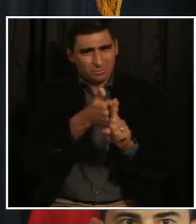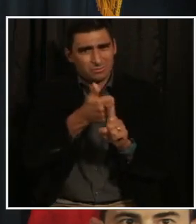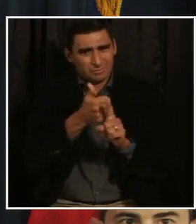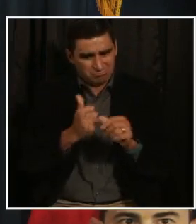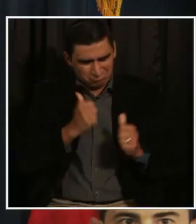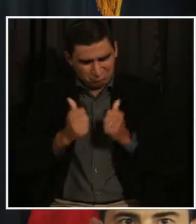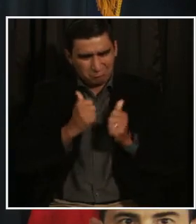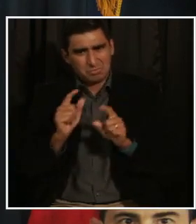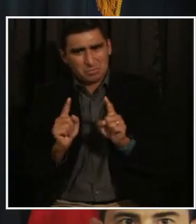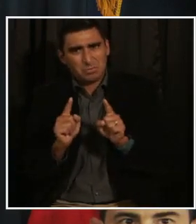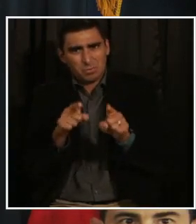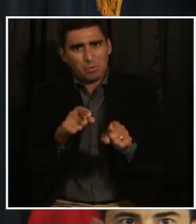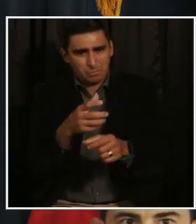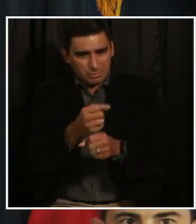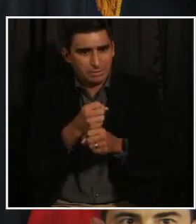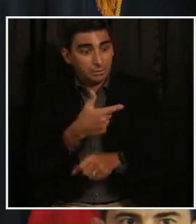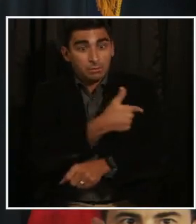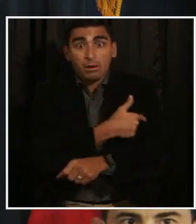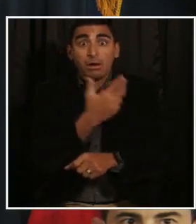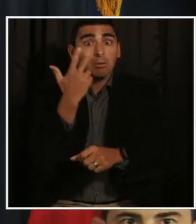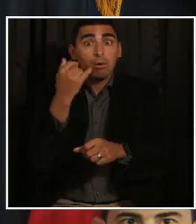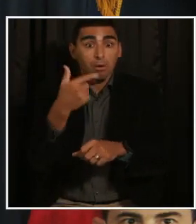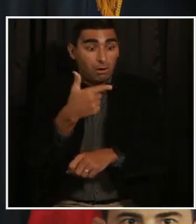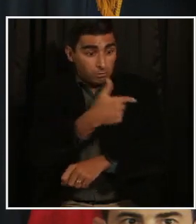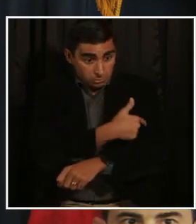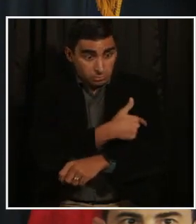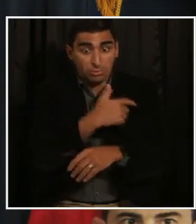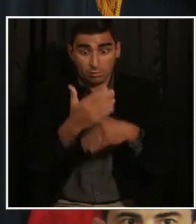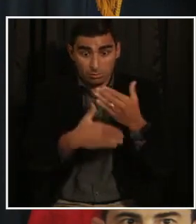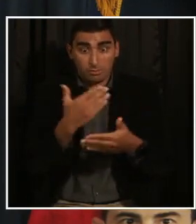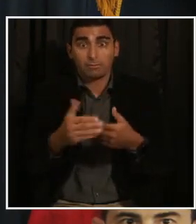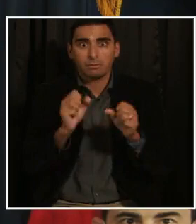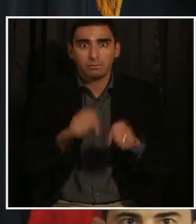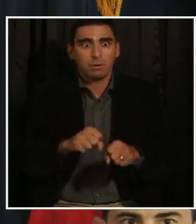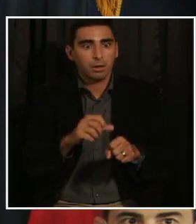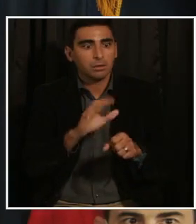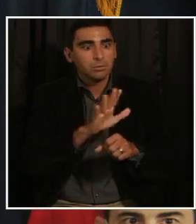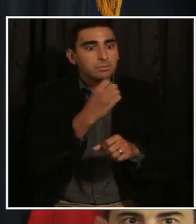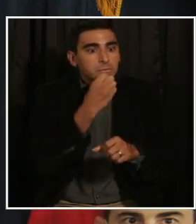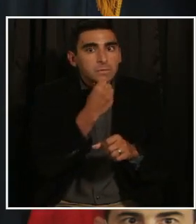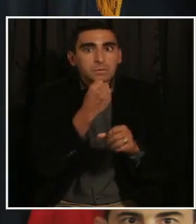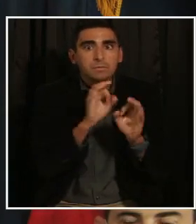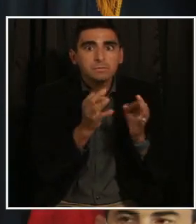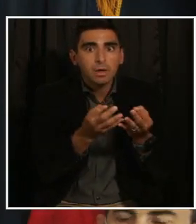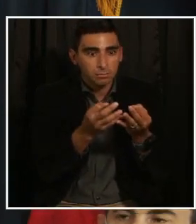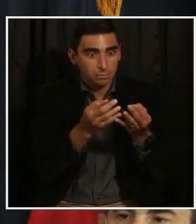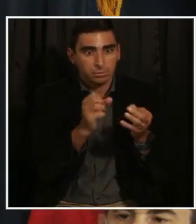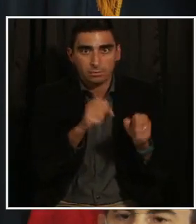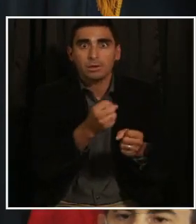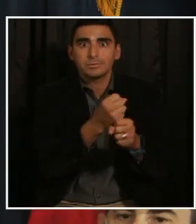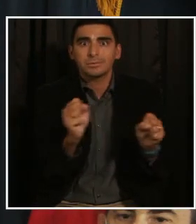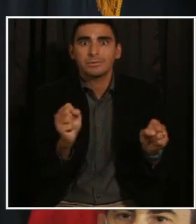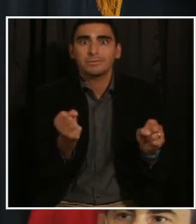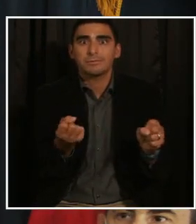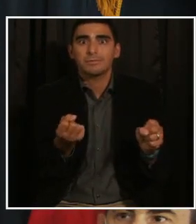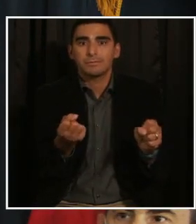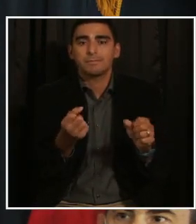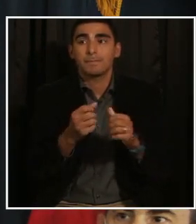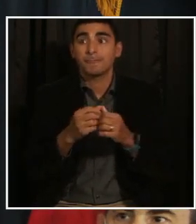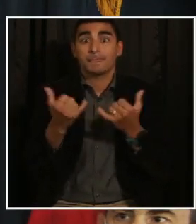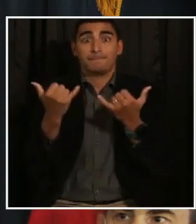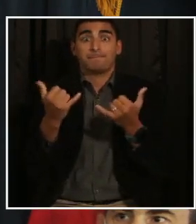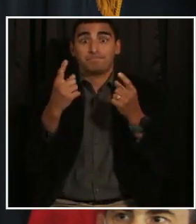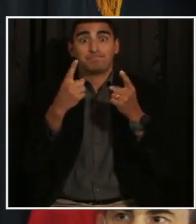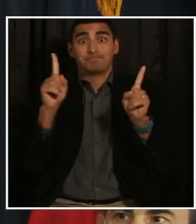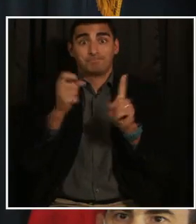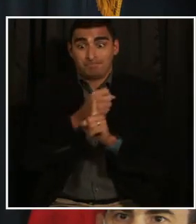could be a loved one it could be your own we hit a milestone today uh we are now at 75 percent of all